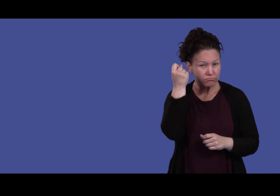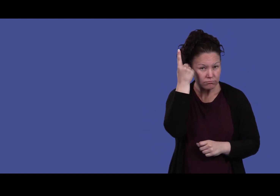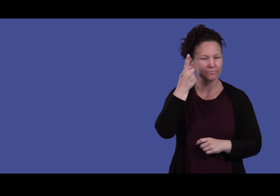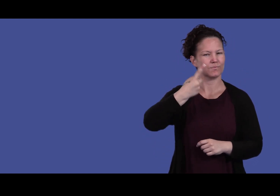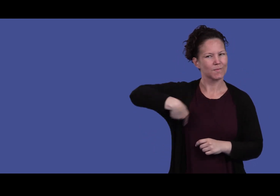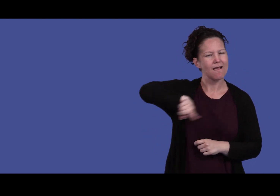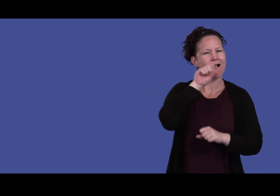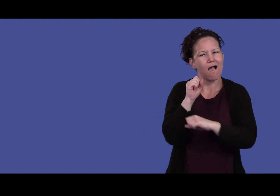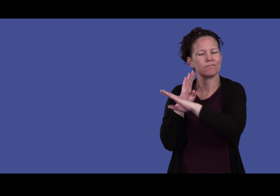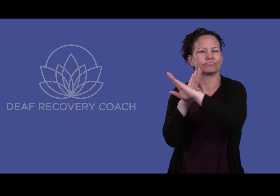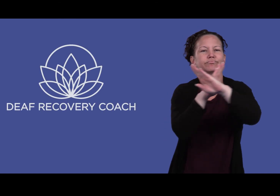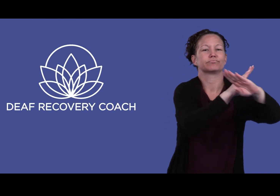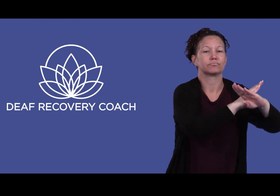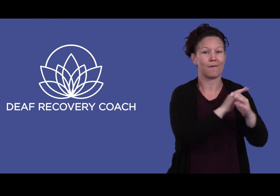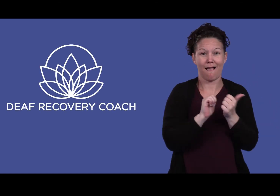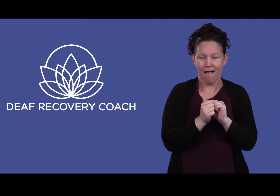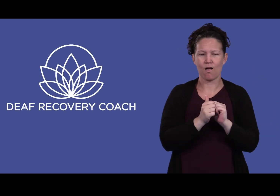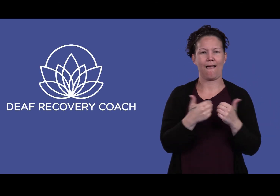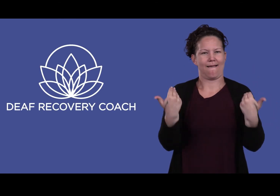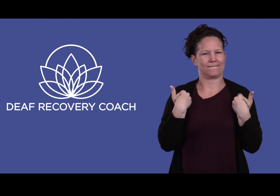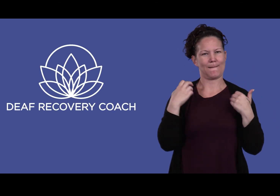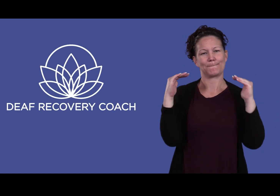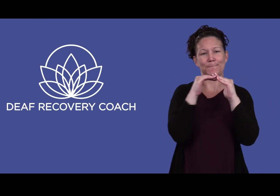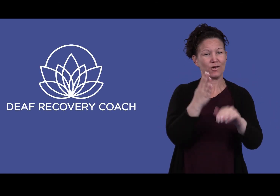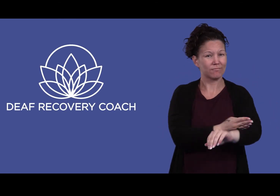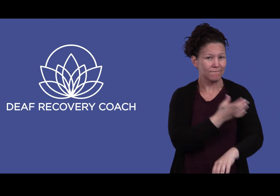and that’s where peer recovery coaches like us can help!